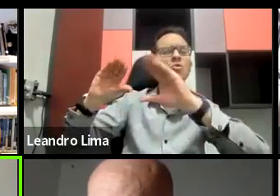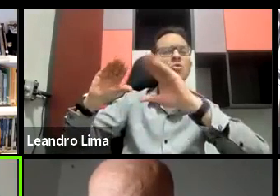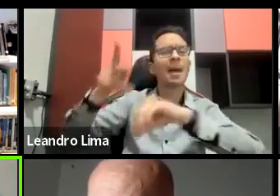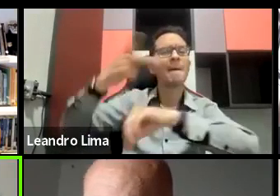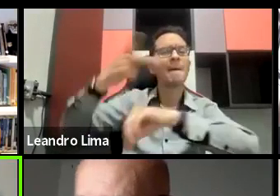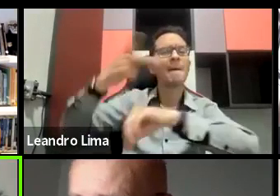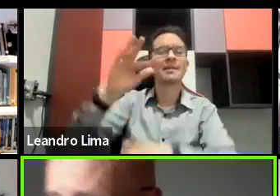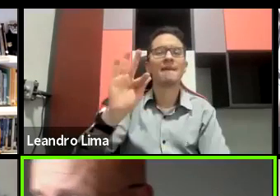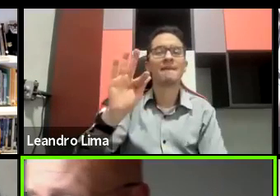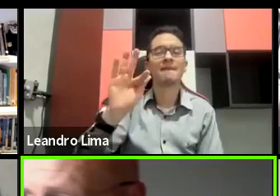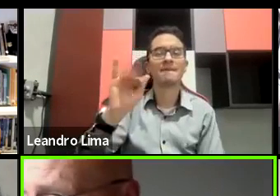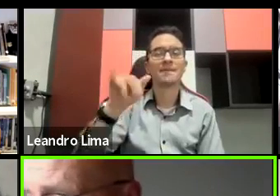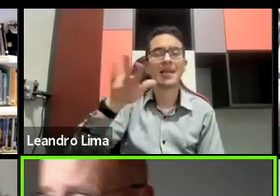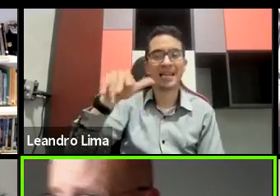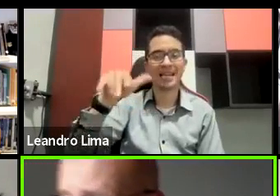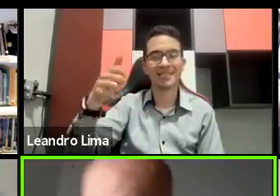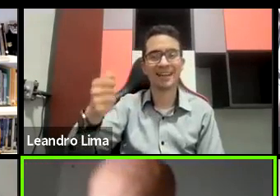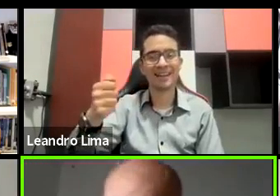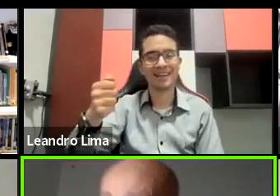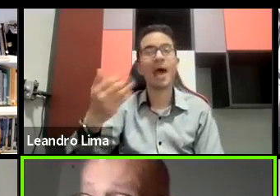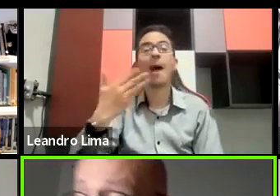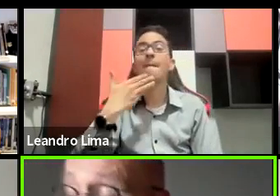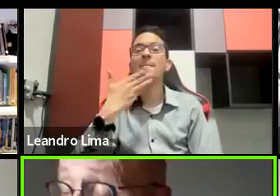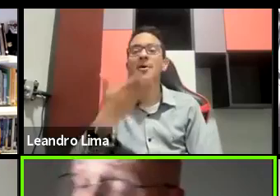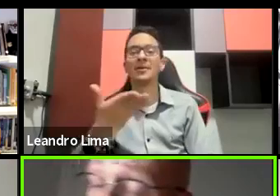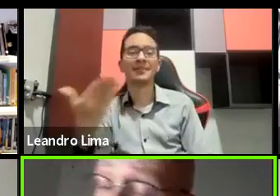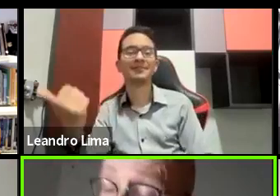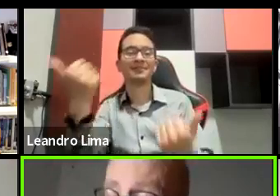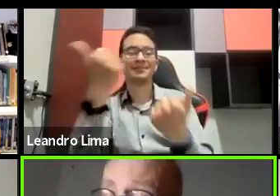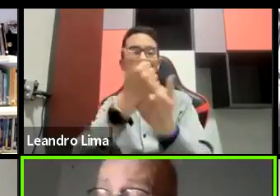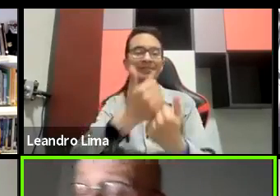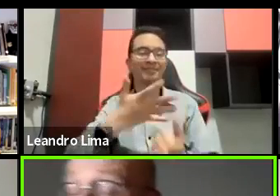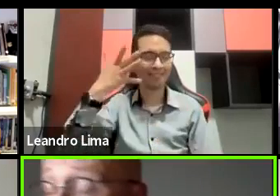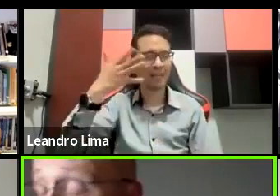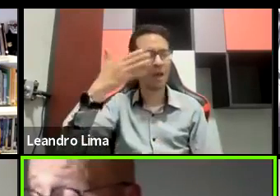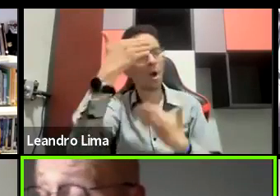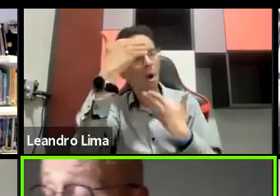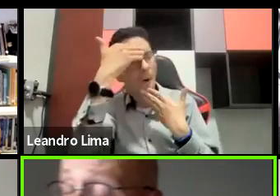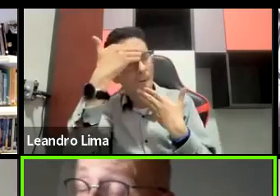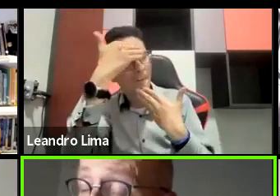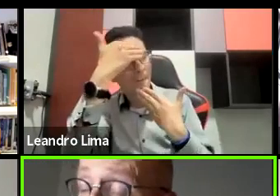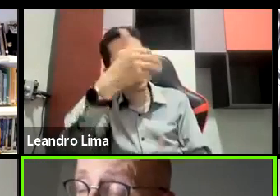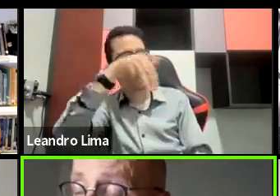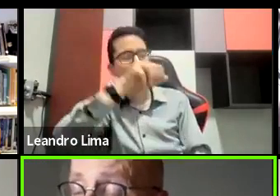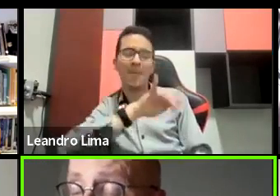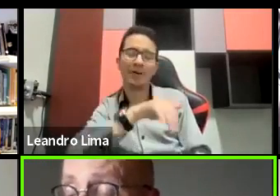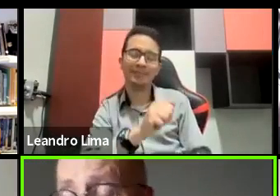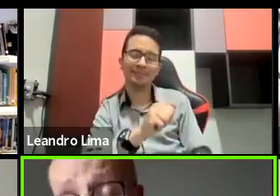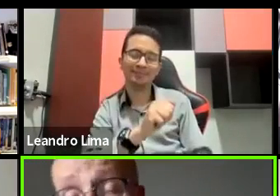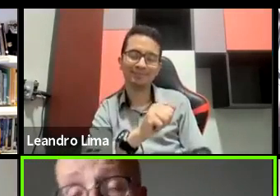much to be here with us and the window is yours. Thank you. Birds and I must say it II